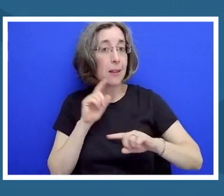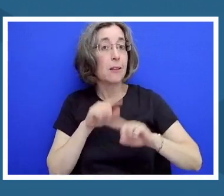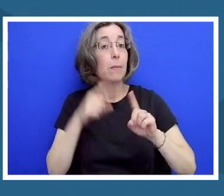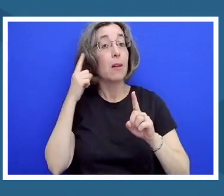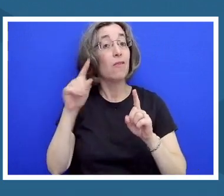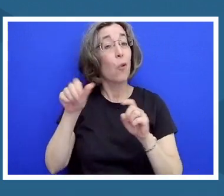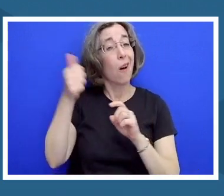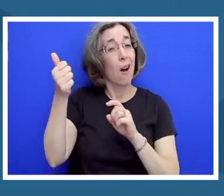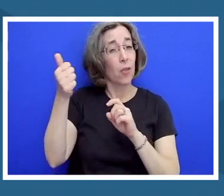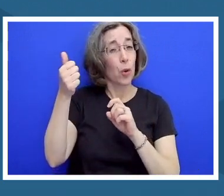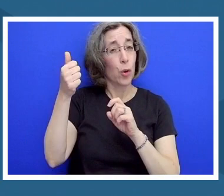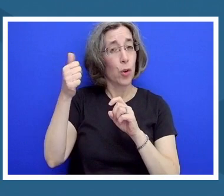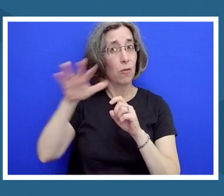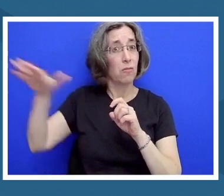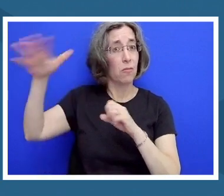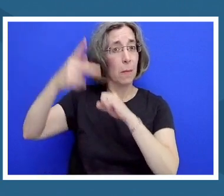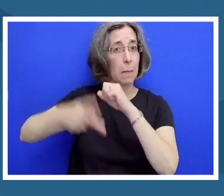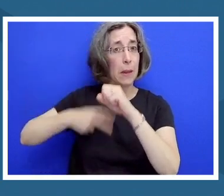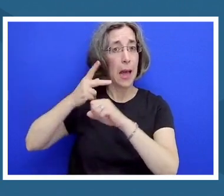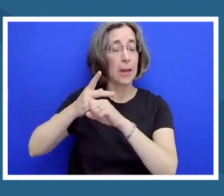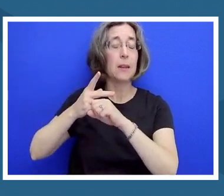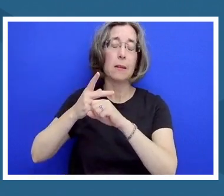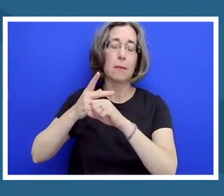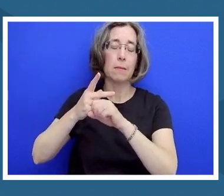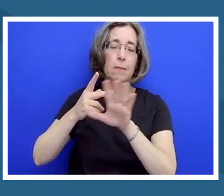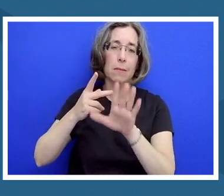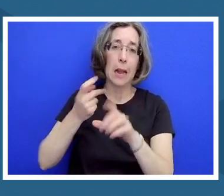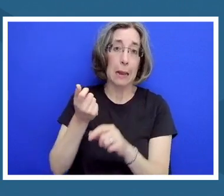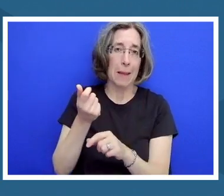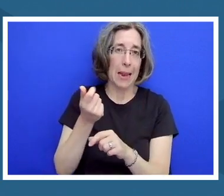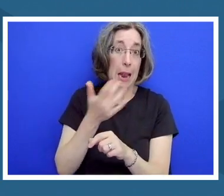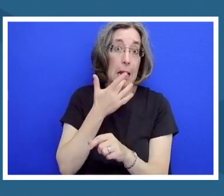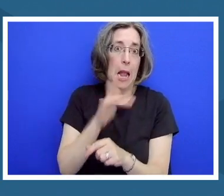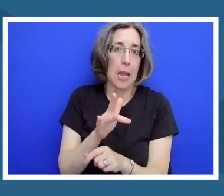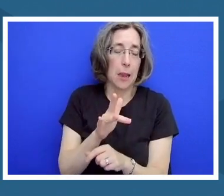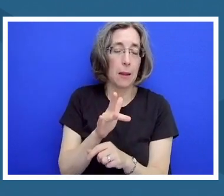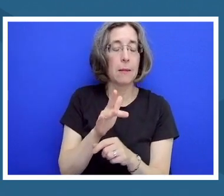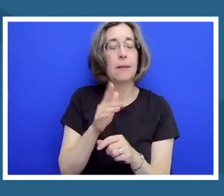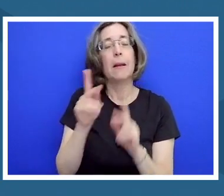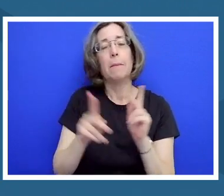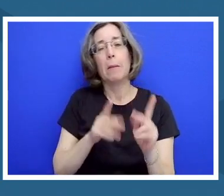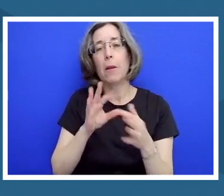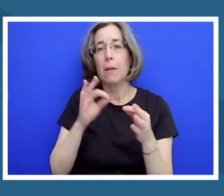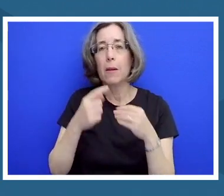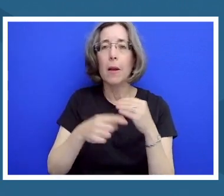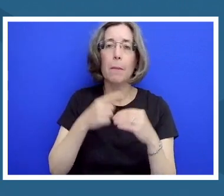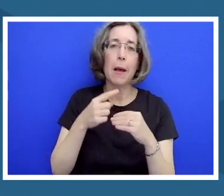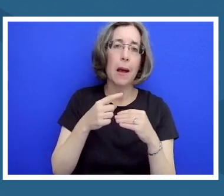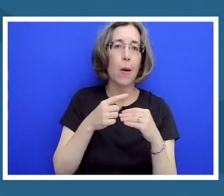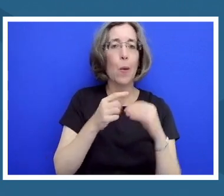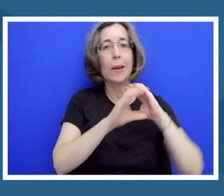when people tell you about you know these telescopes in this case jwst